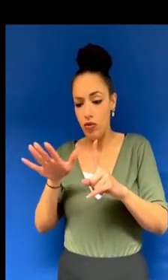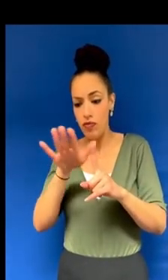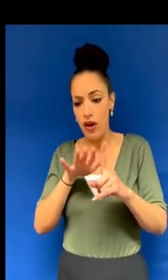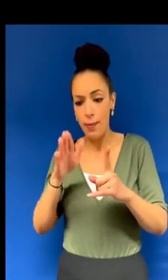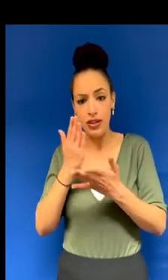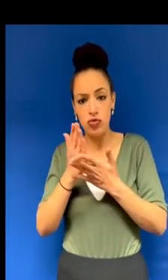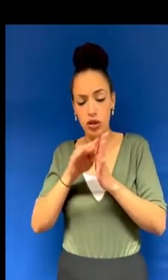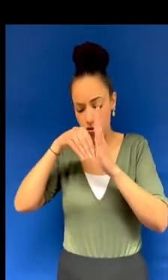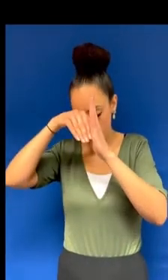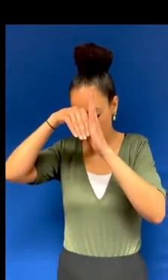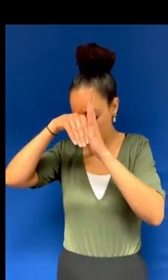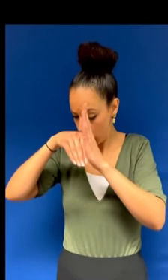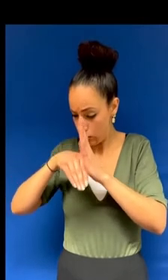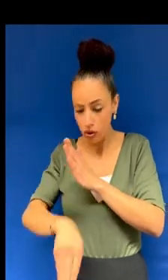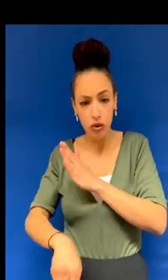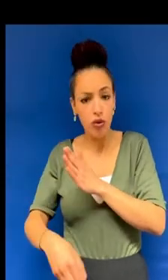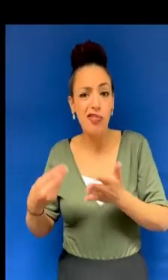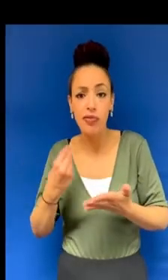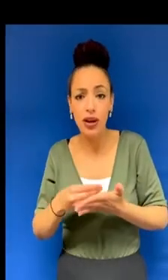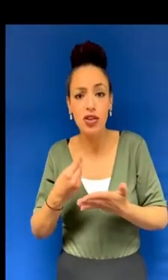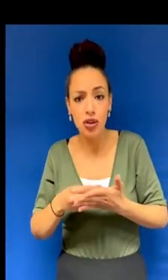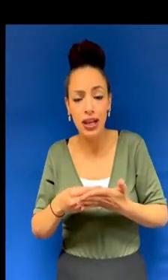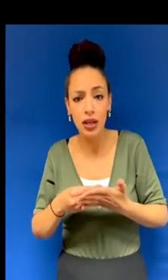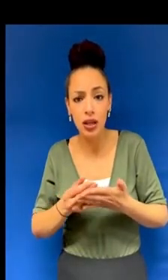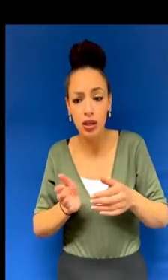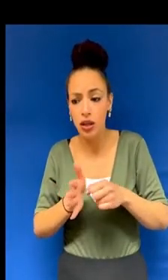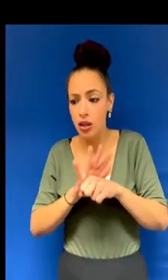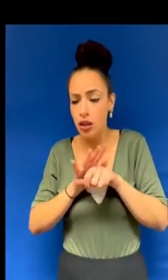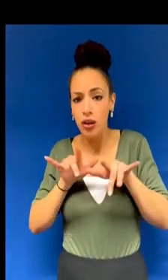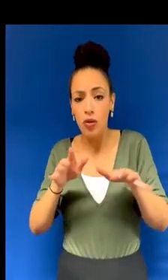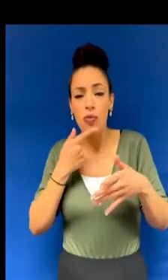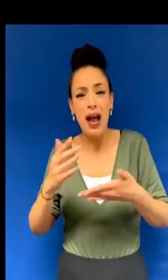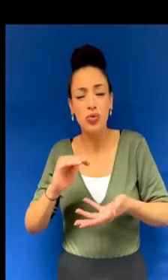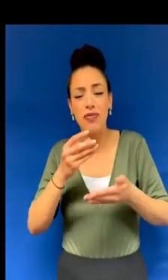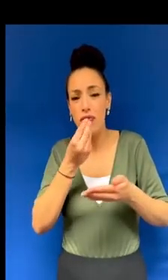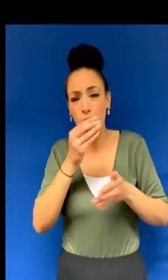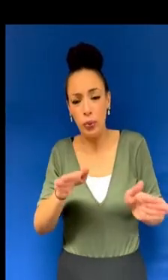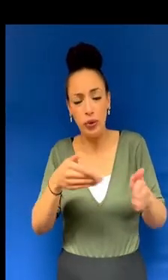Having worked in school for the last 10 or so years, I've noticed that families have just really